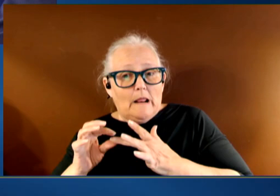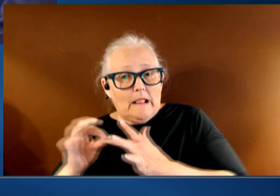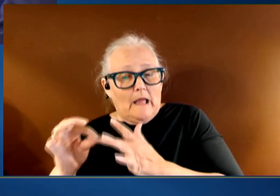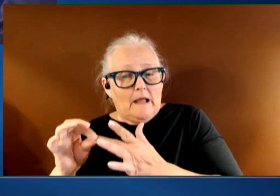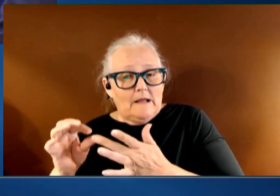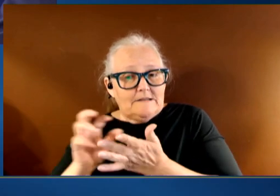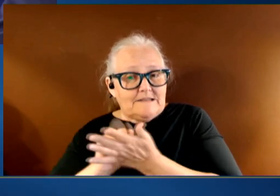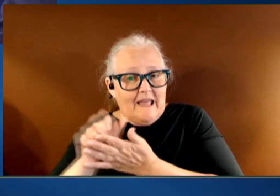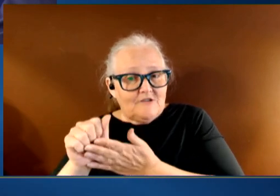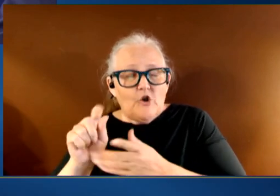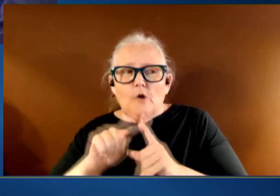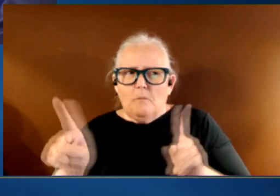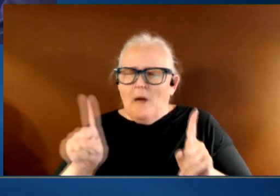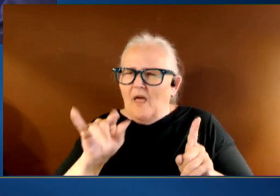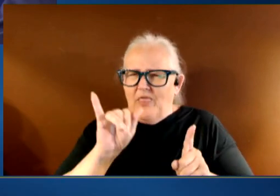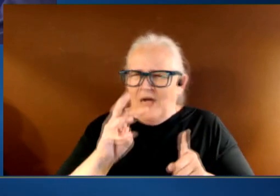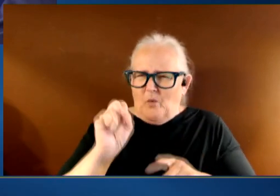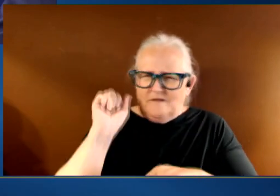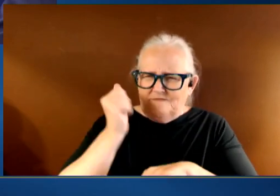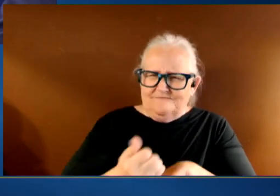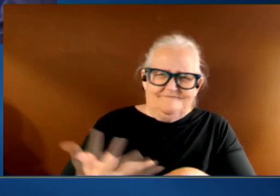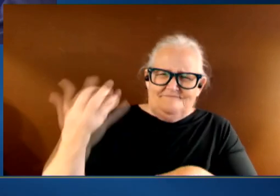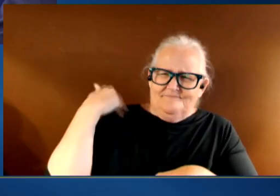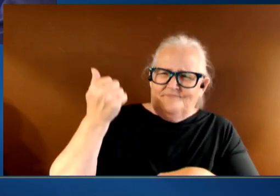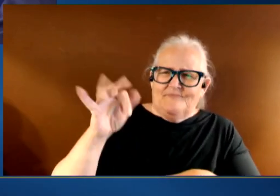has been done since Hydroxyurea has been FDA approved, and there's been no link to